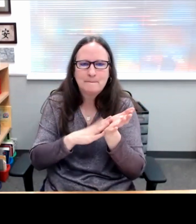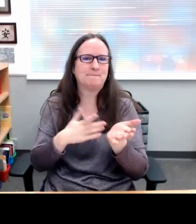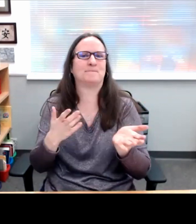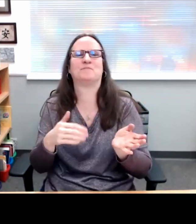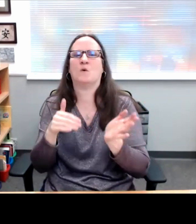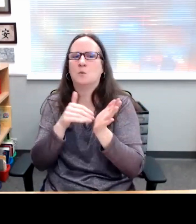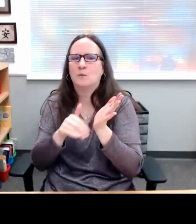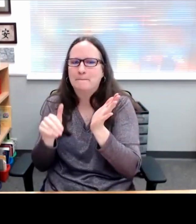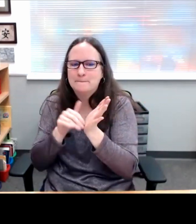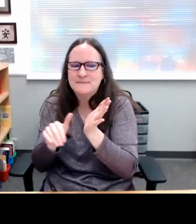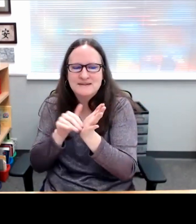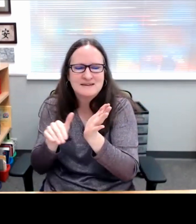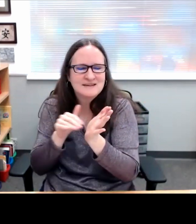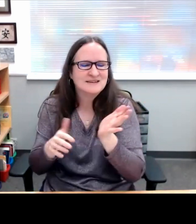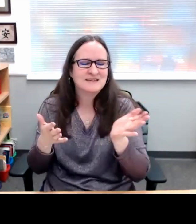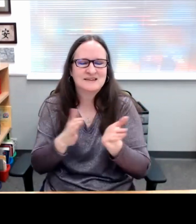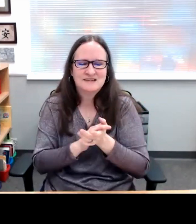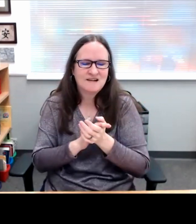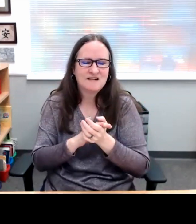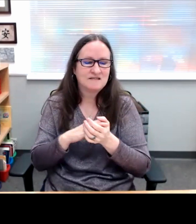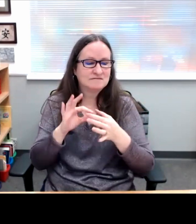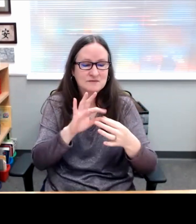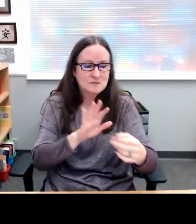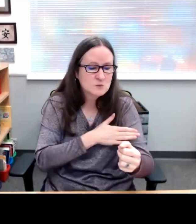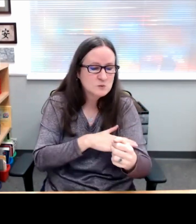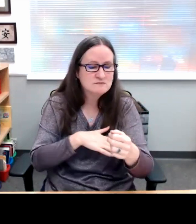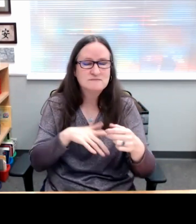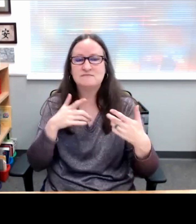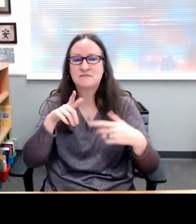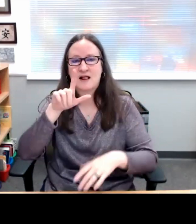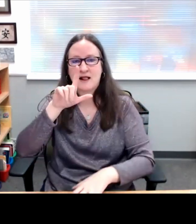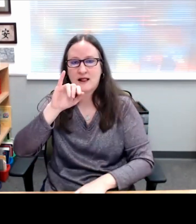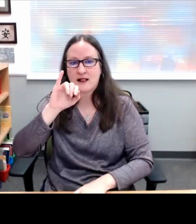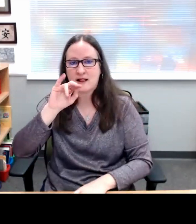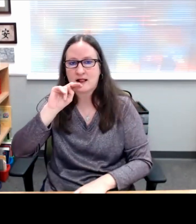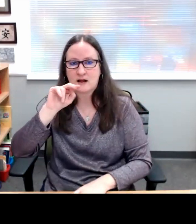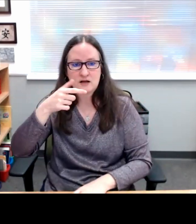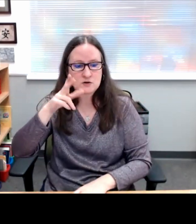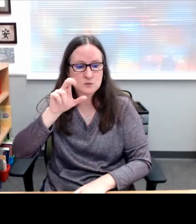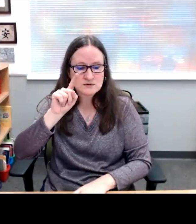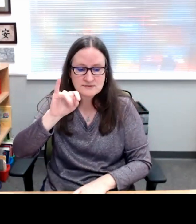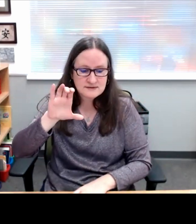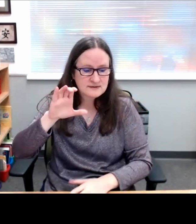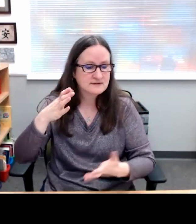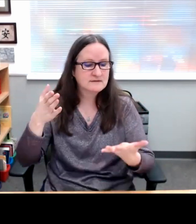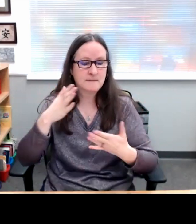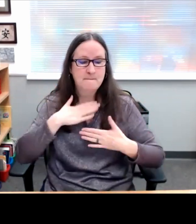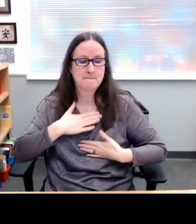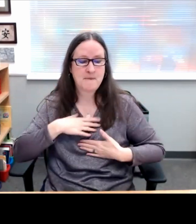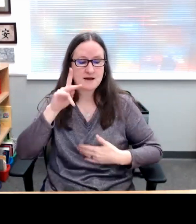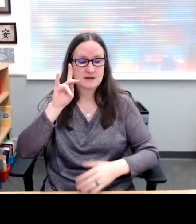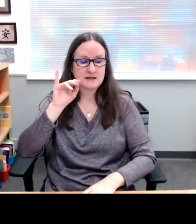So instead of using their ears, they work on things like repetition, rhythm music, linguistics,